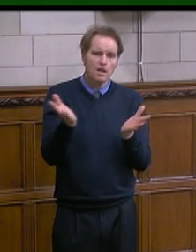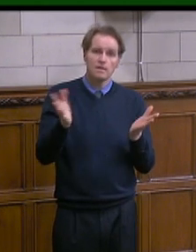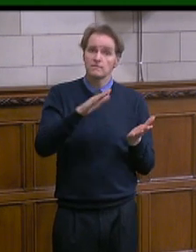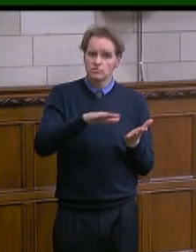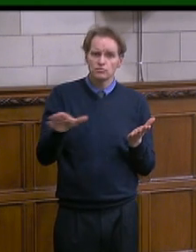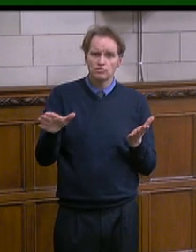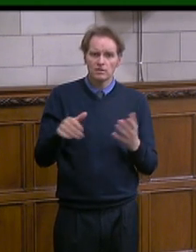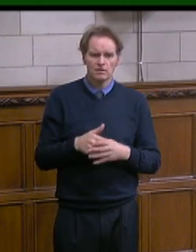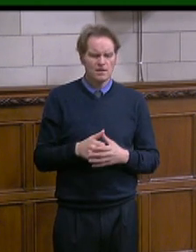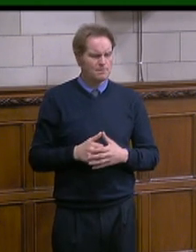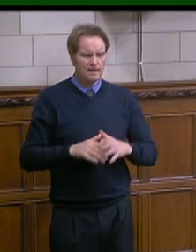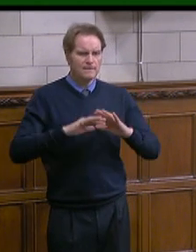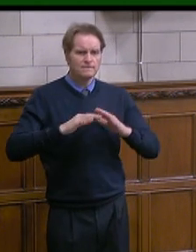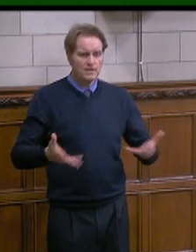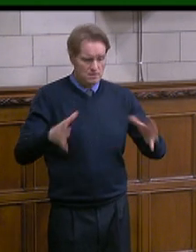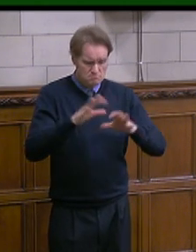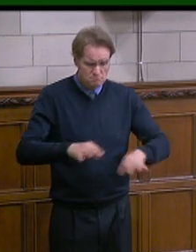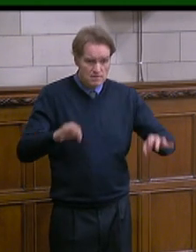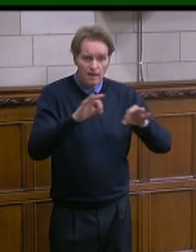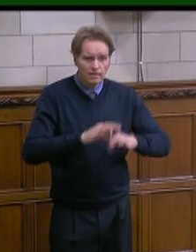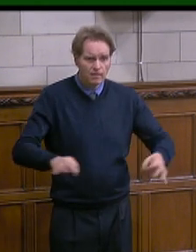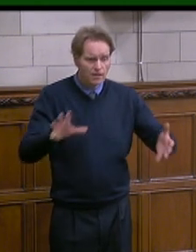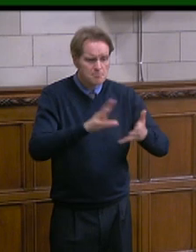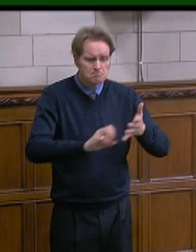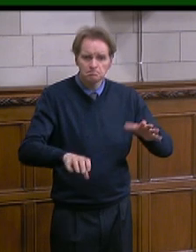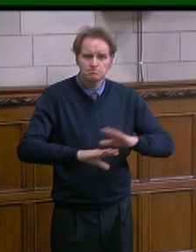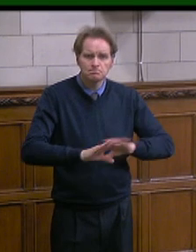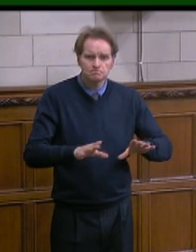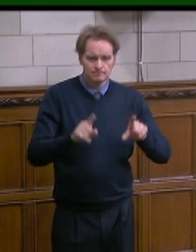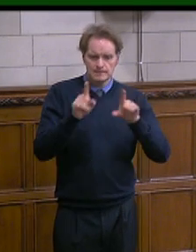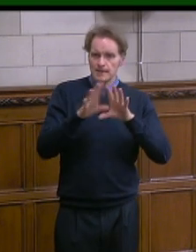Not allowing British Sign Language to be taught as a GCSE alongside other languages, many